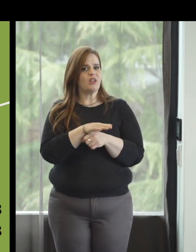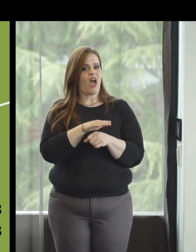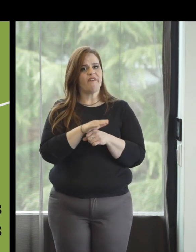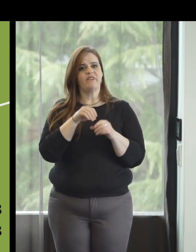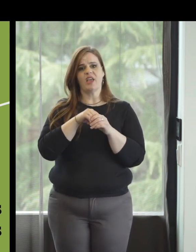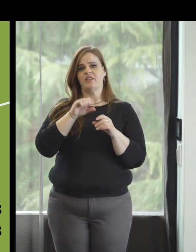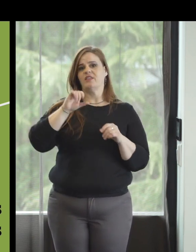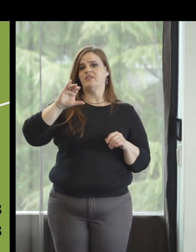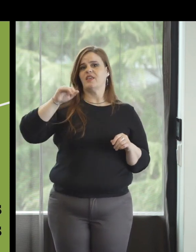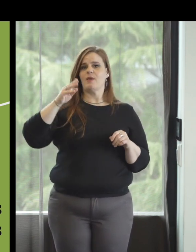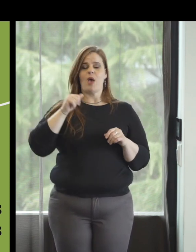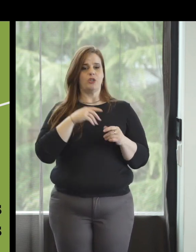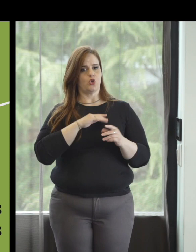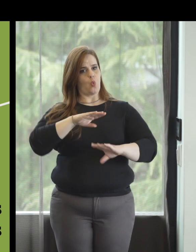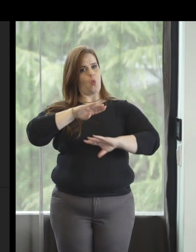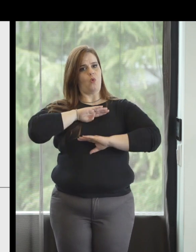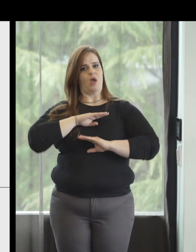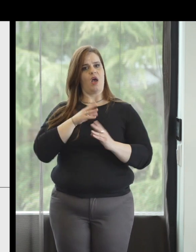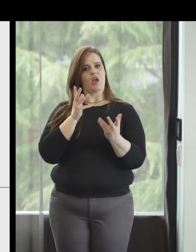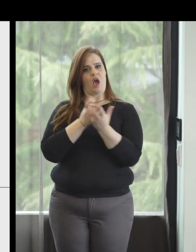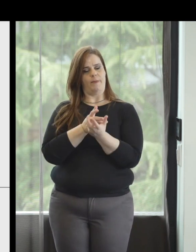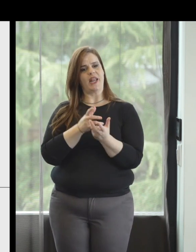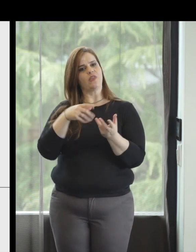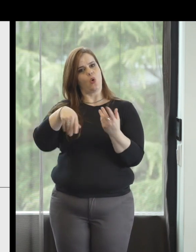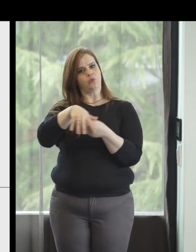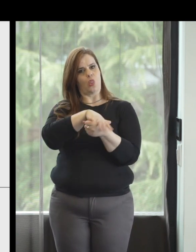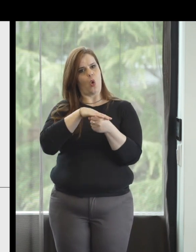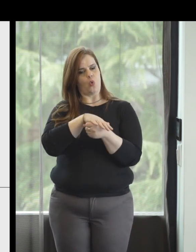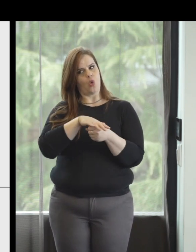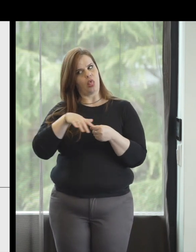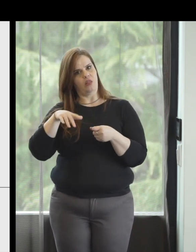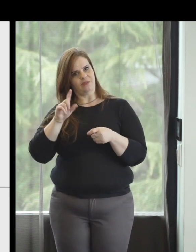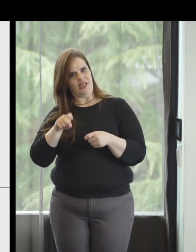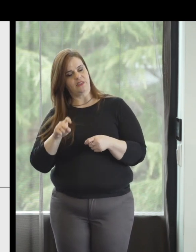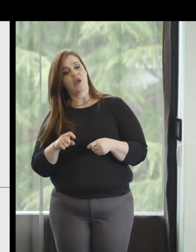those local regional needs. So how is this standard